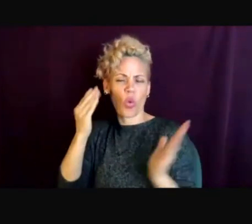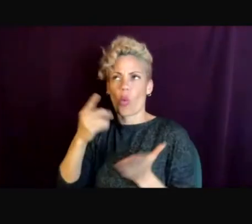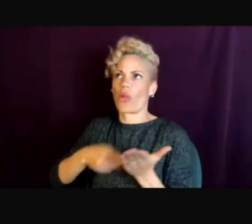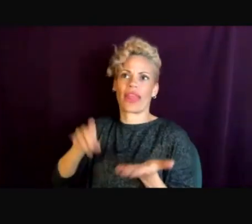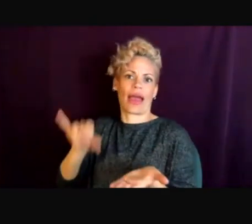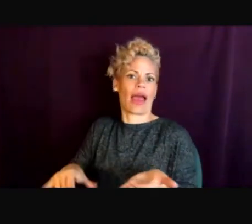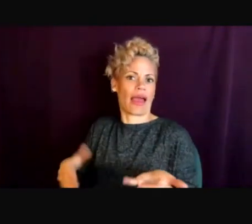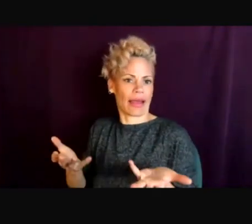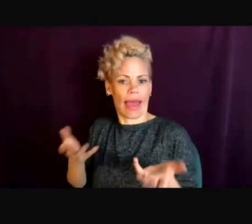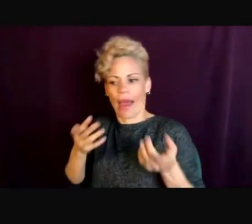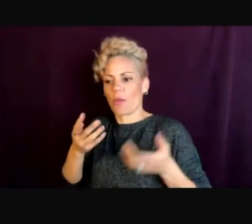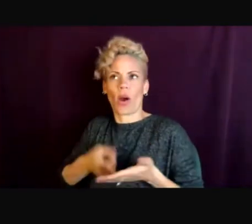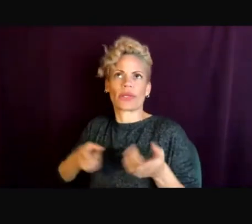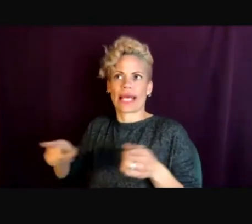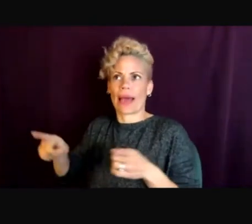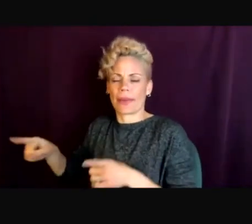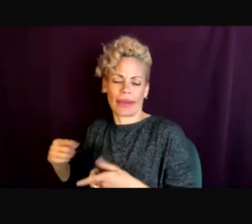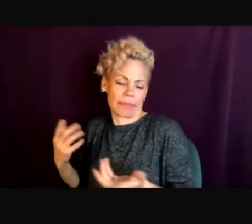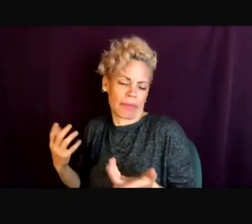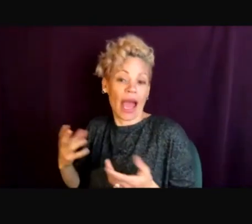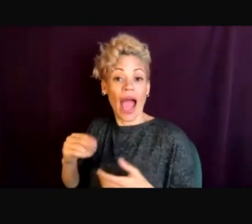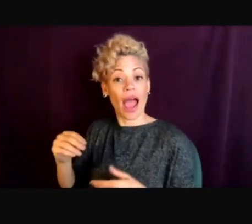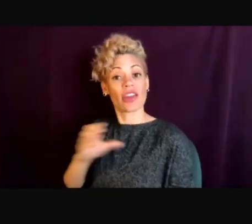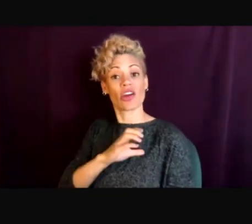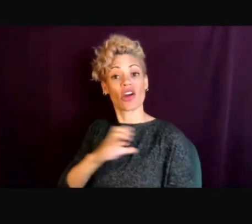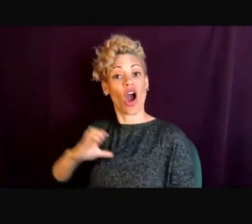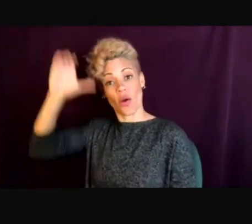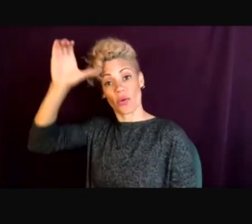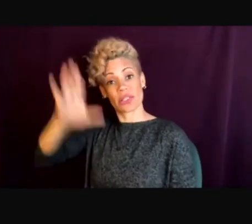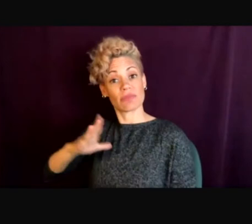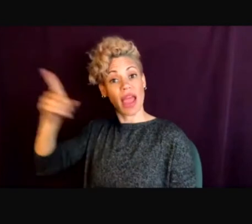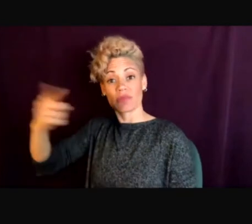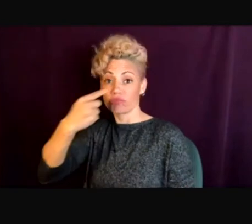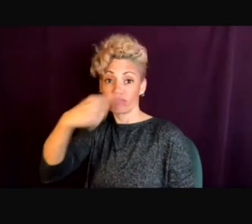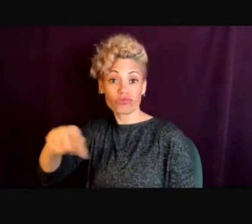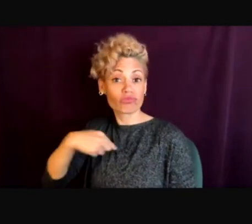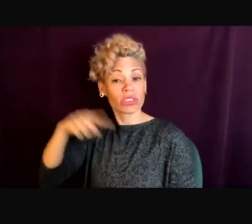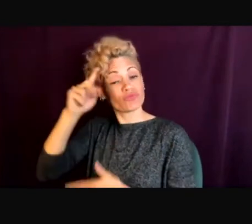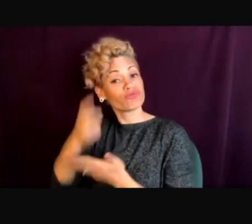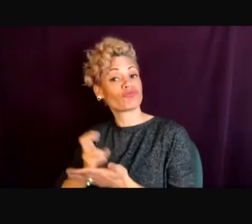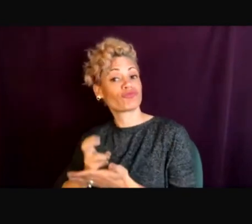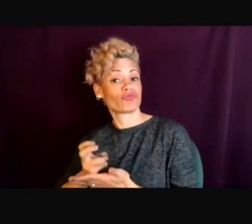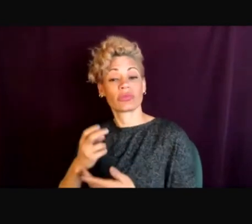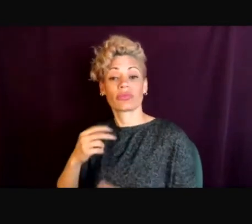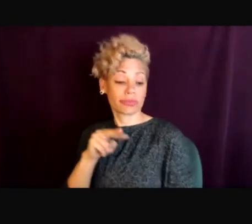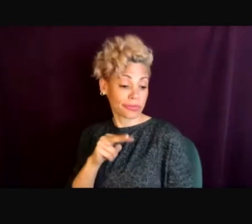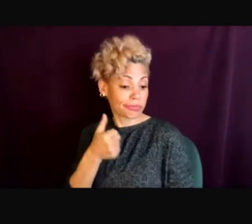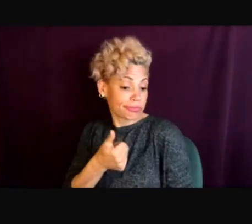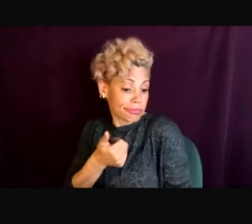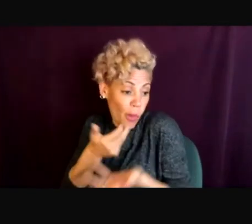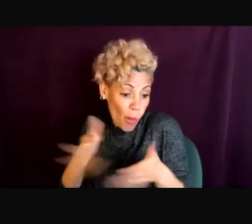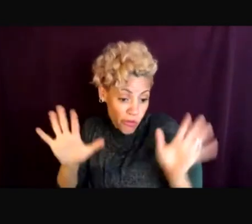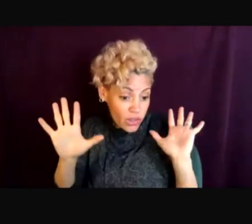didn't have any trouble with me having a seizure. Cause once it was over, I could continue on